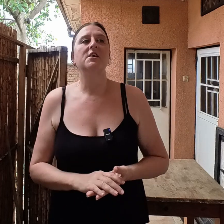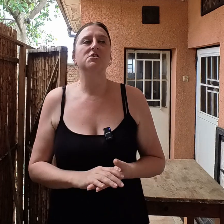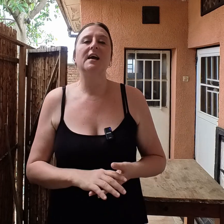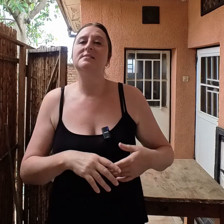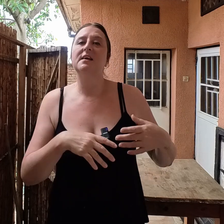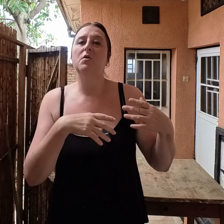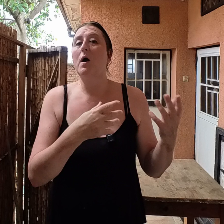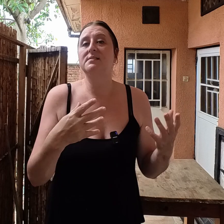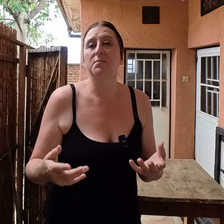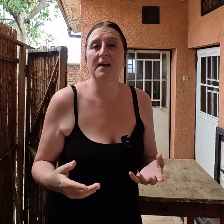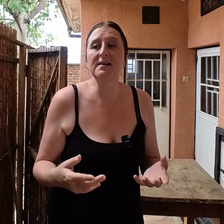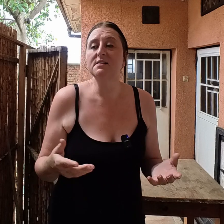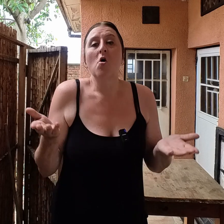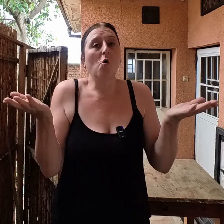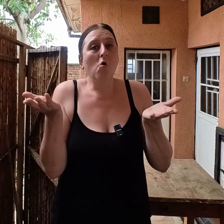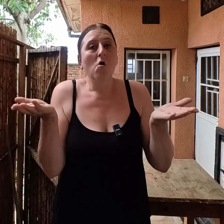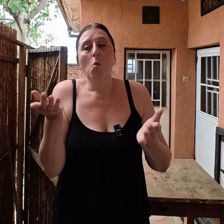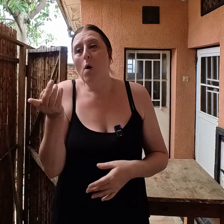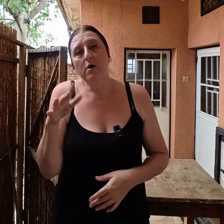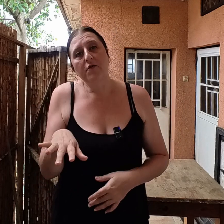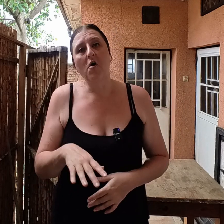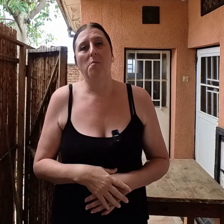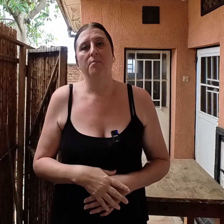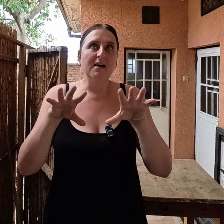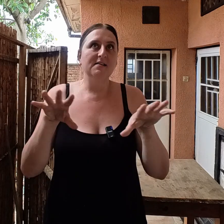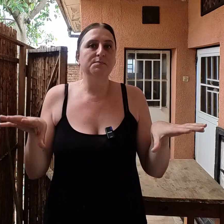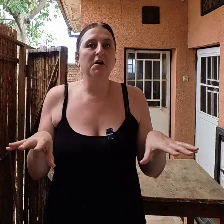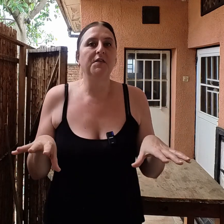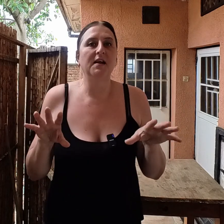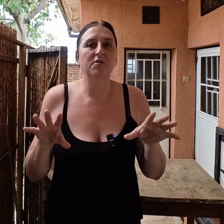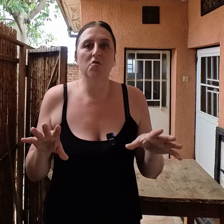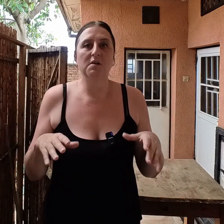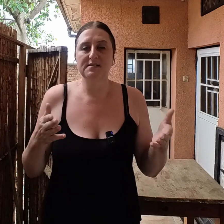they're usually asking you where something is or where you're from. That is a perfectly normal,